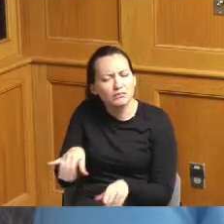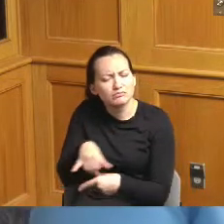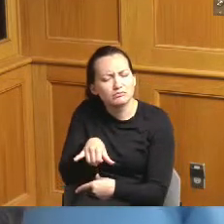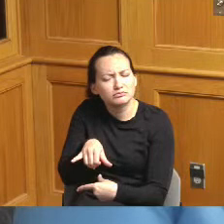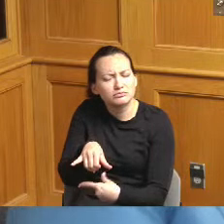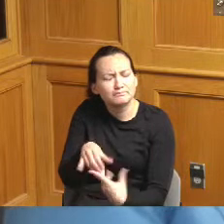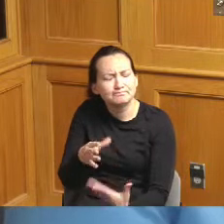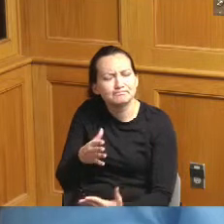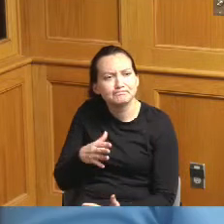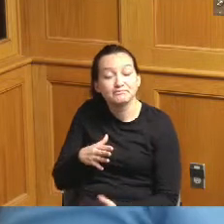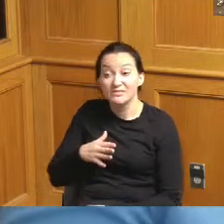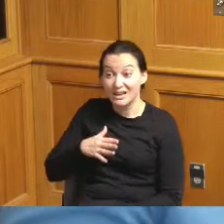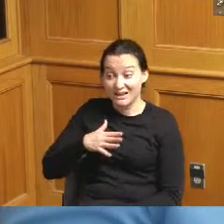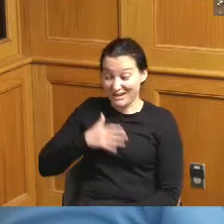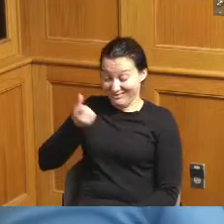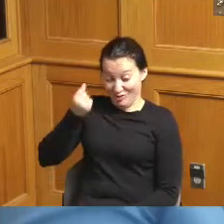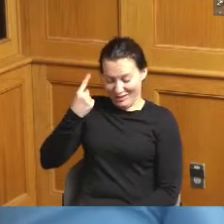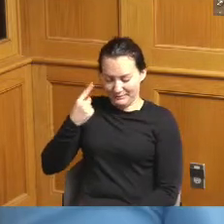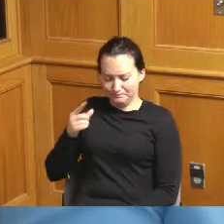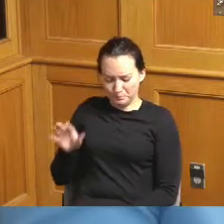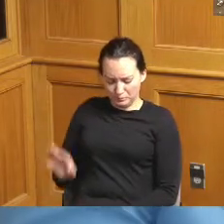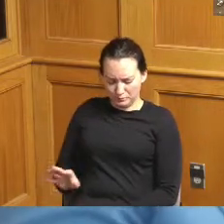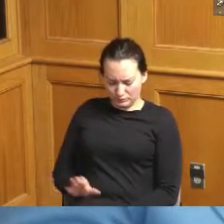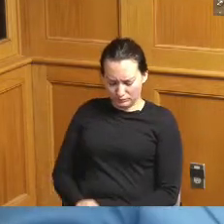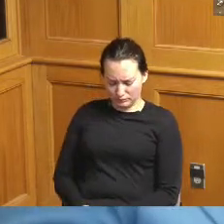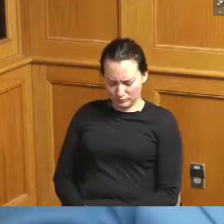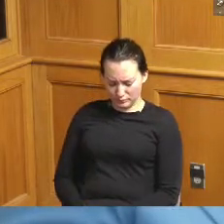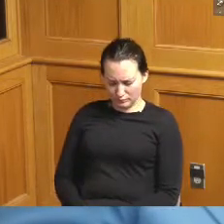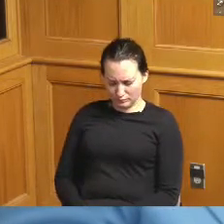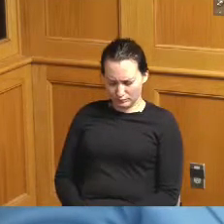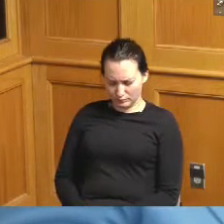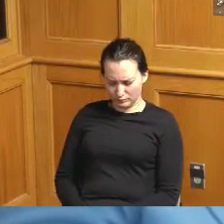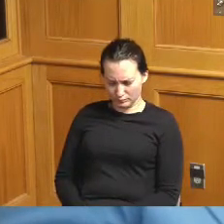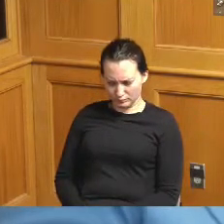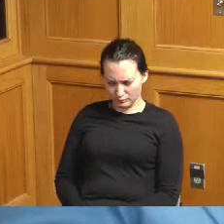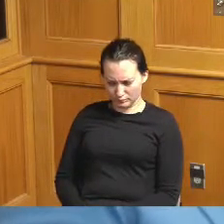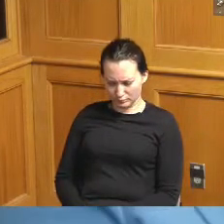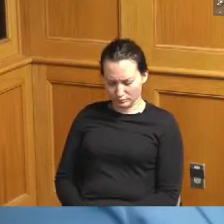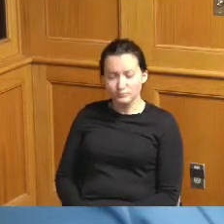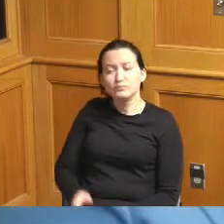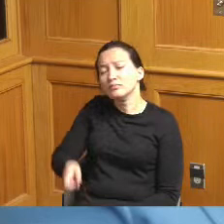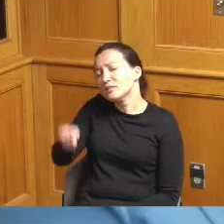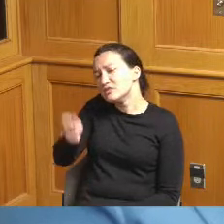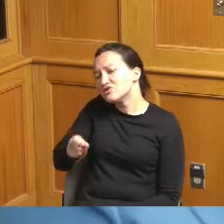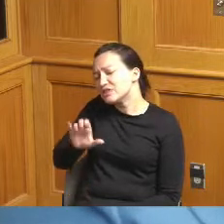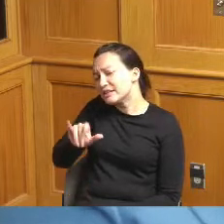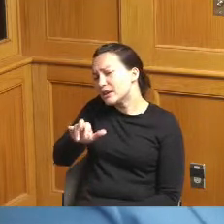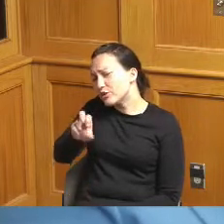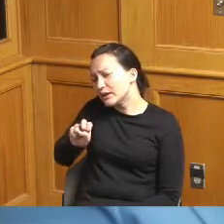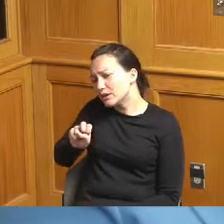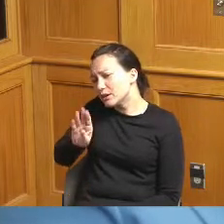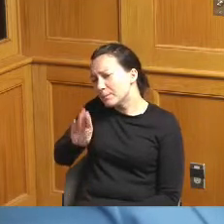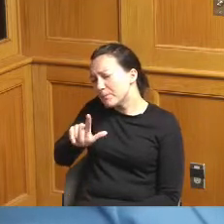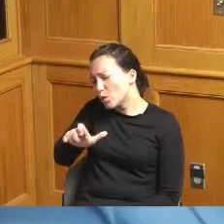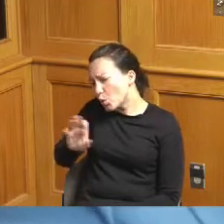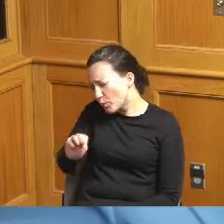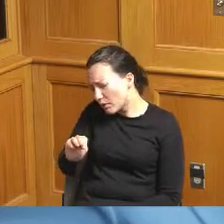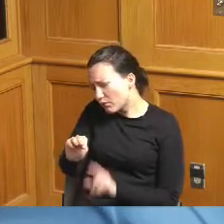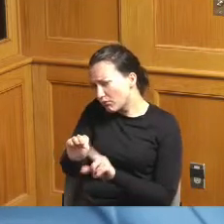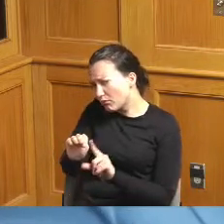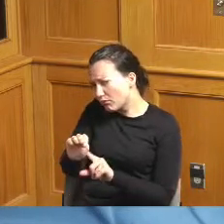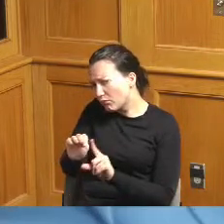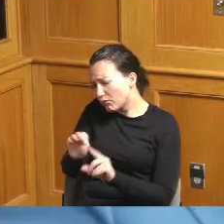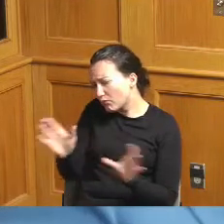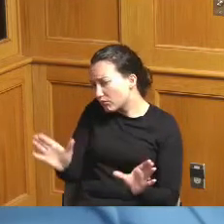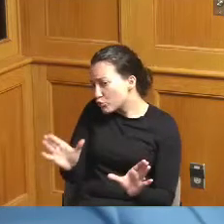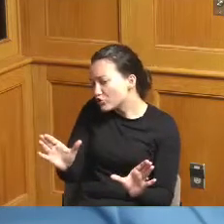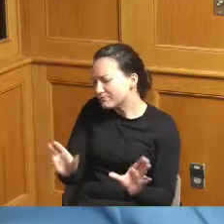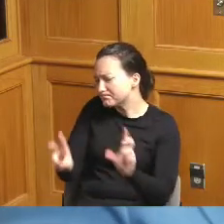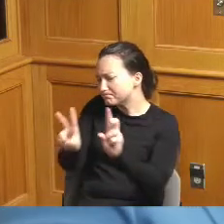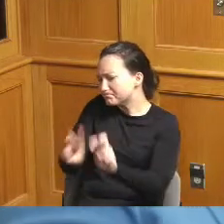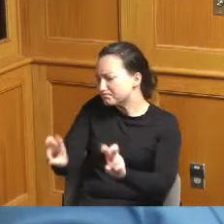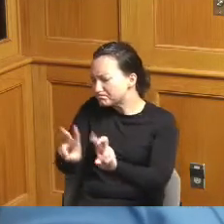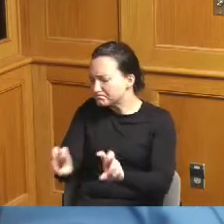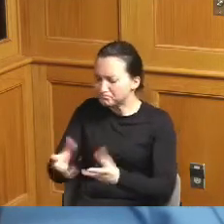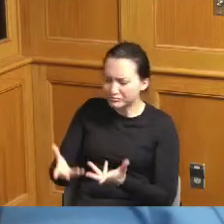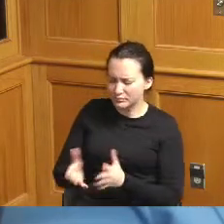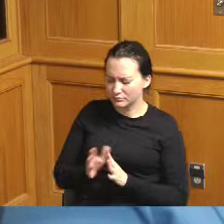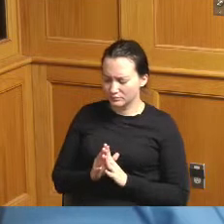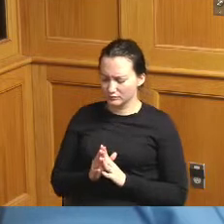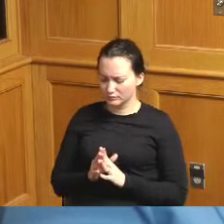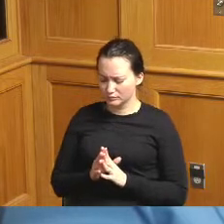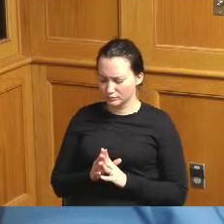my understanding is Judge Kerry Bloom I know was pushing this and looking at it and it was kind of